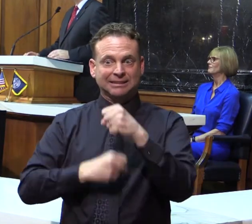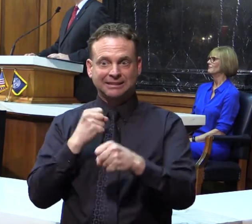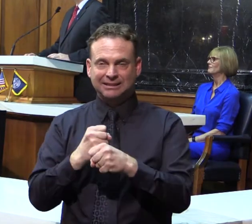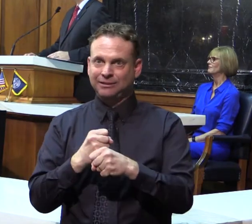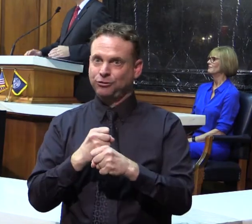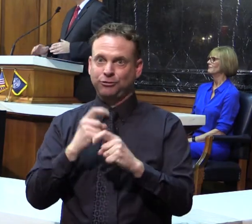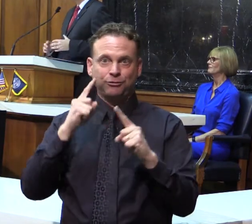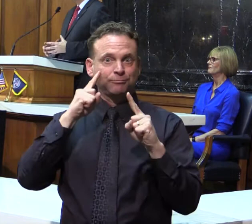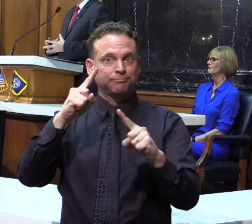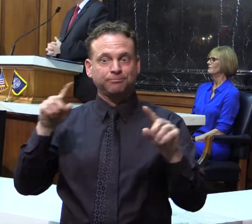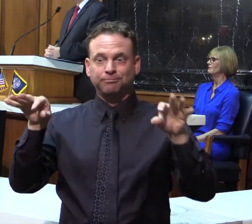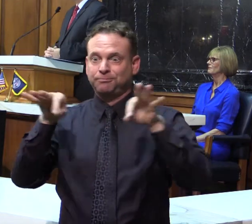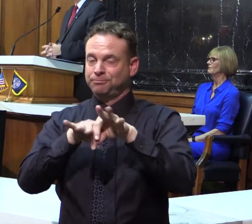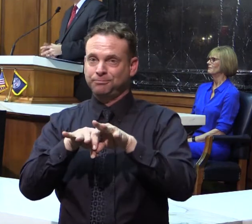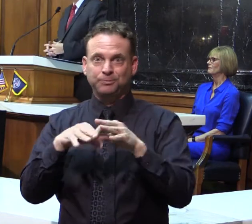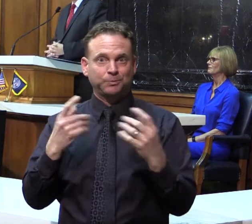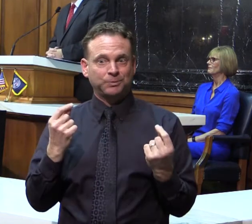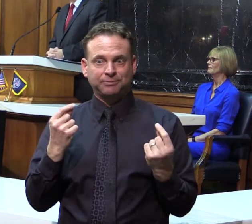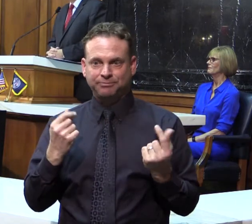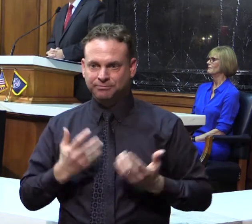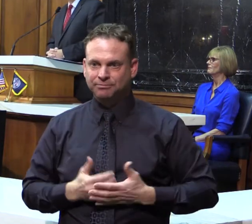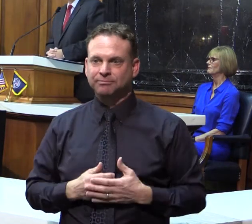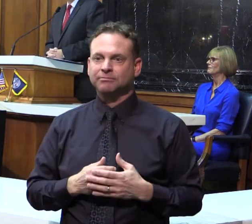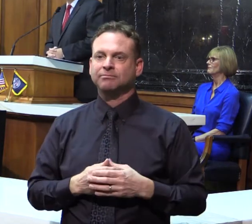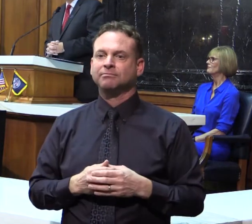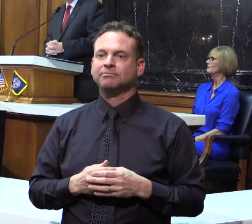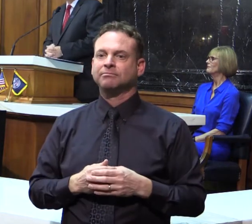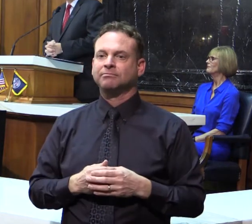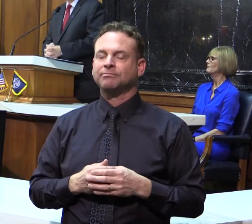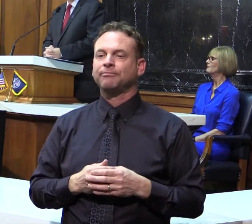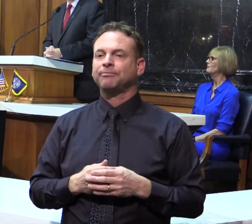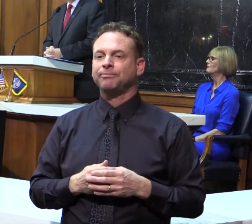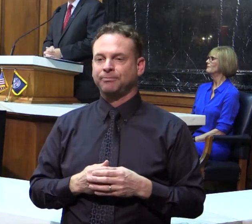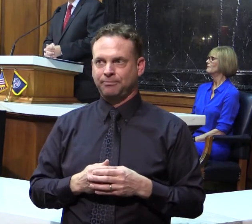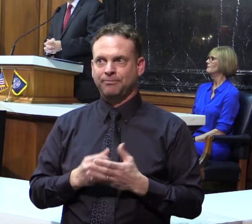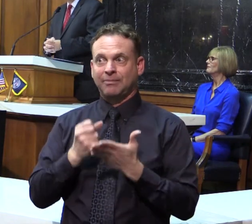of Care” program to assure that the highest-risk babies are delivered at hospitals with the